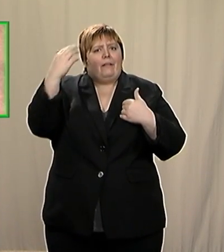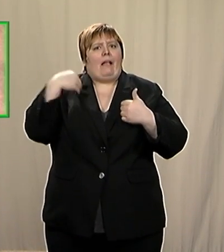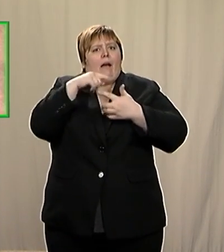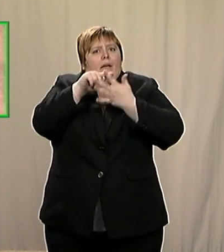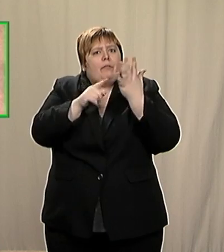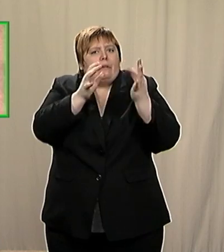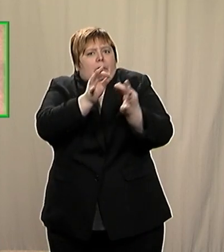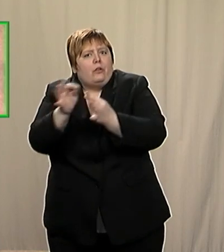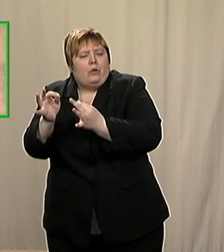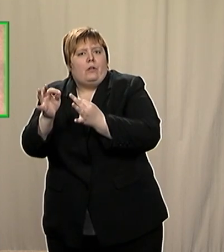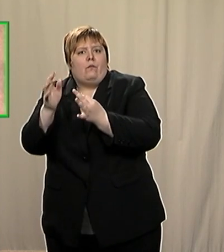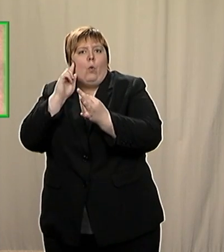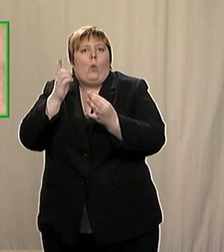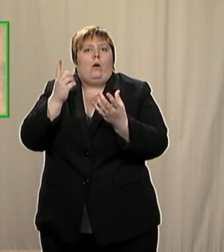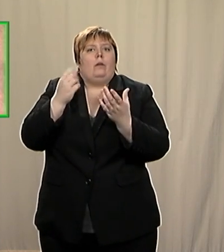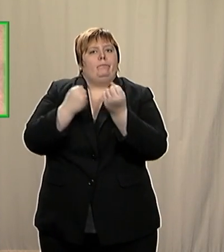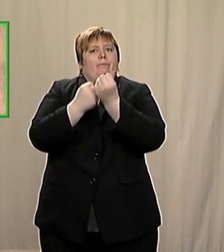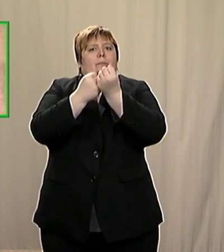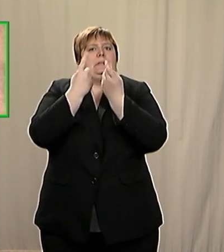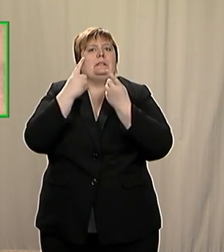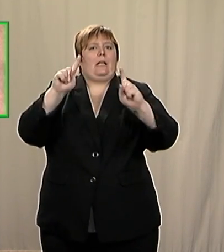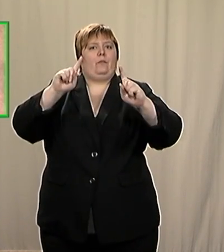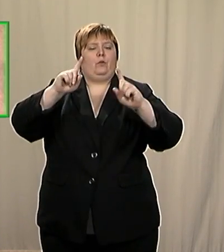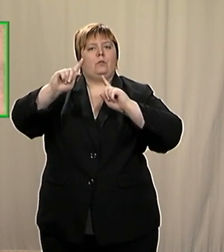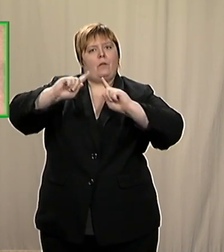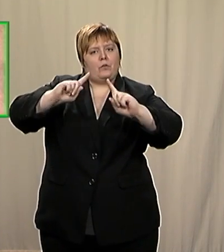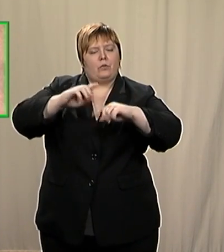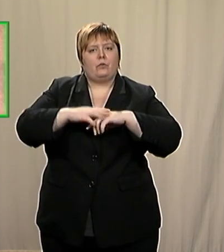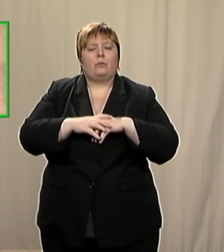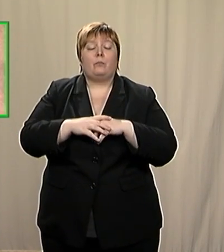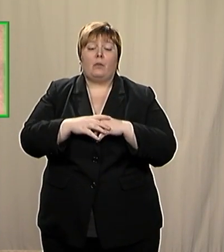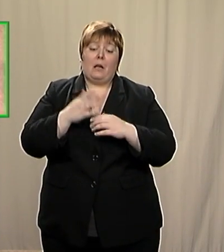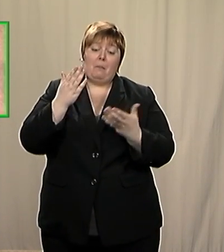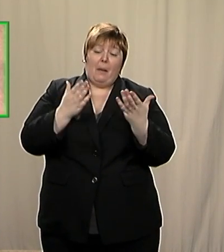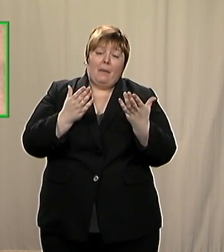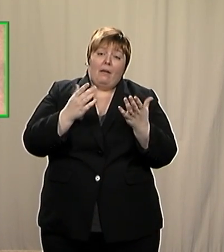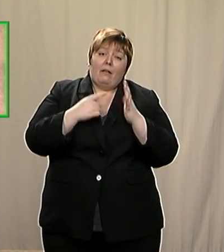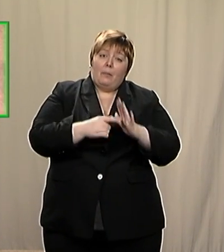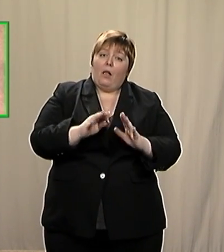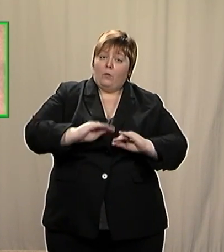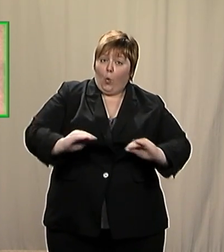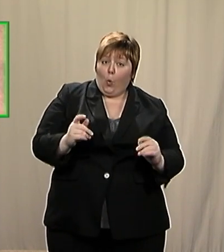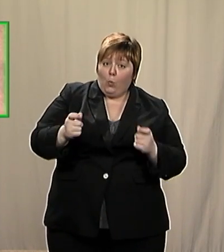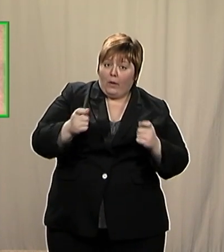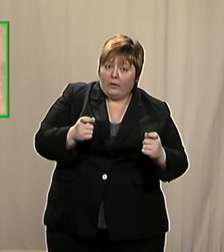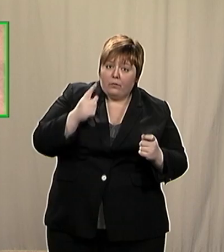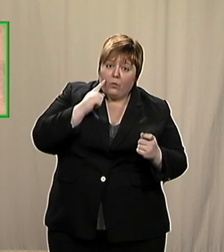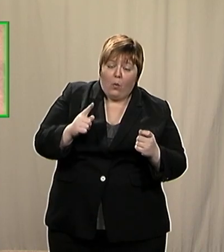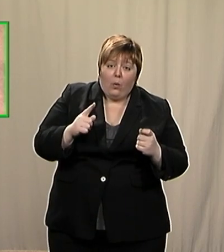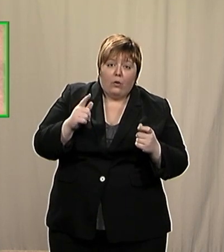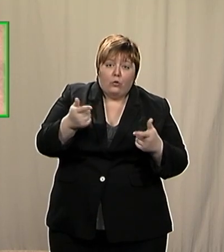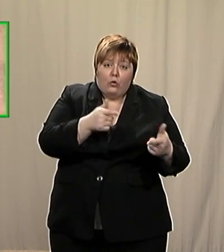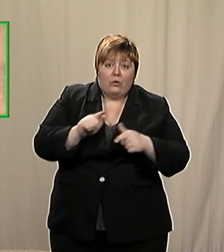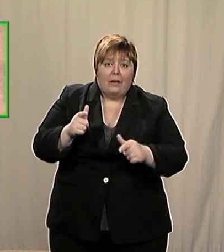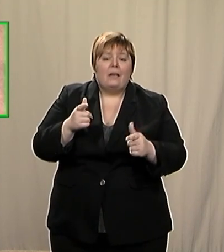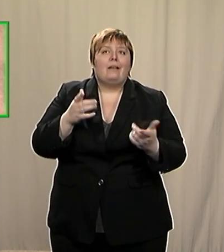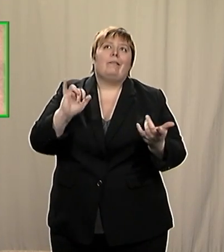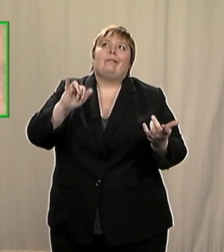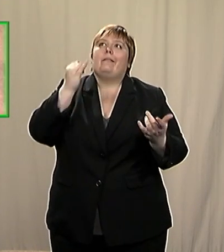One example where an interpreter might not regulate turn taking might be in a situation where a goal is to do a brainstorming session.